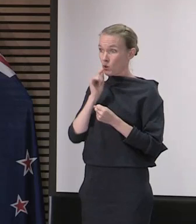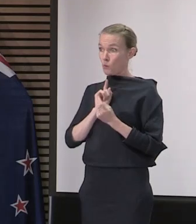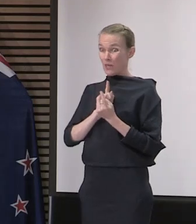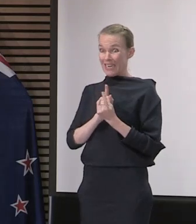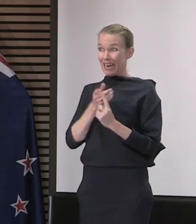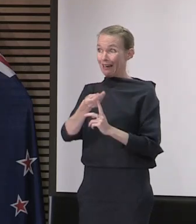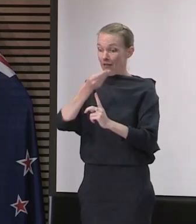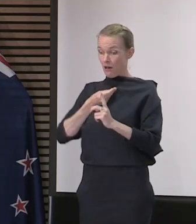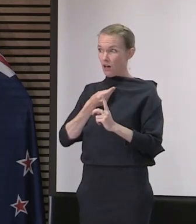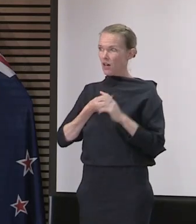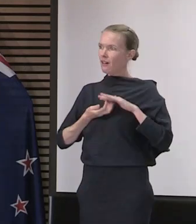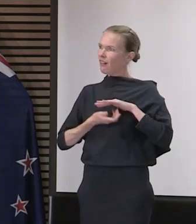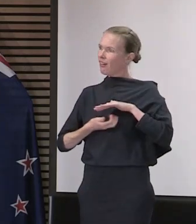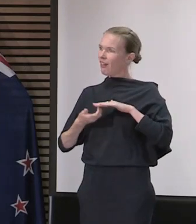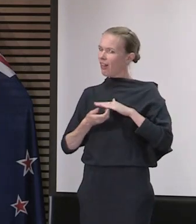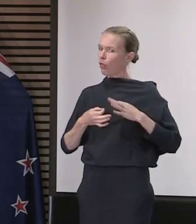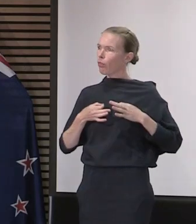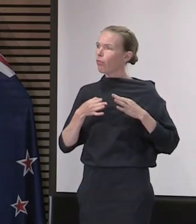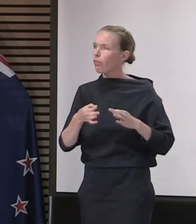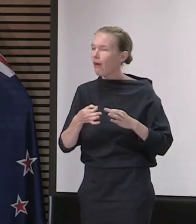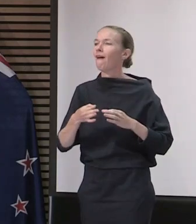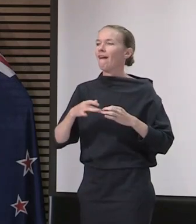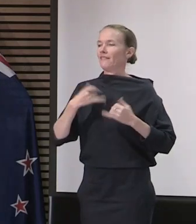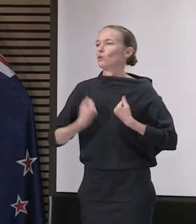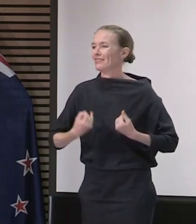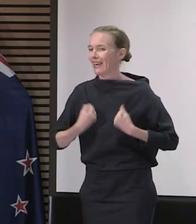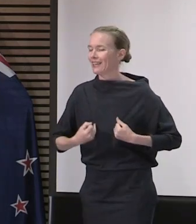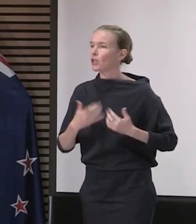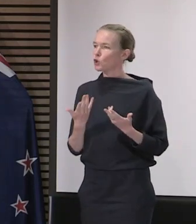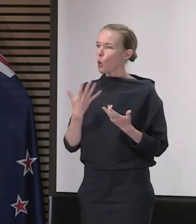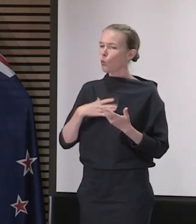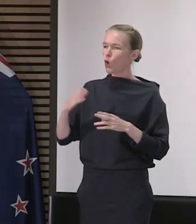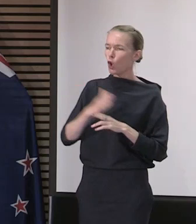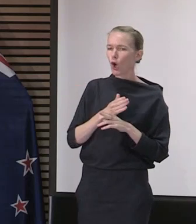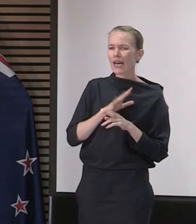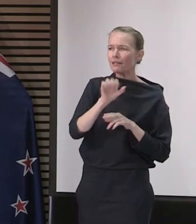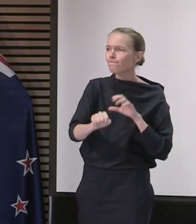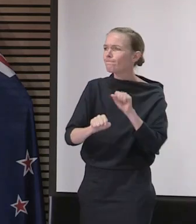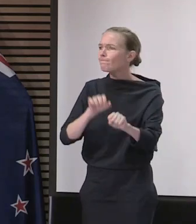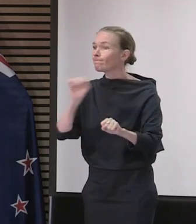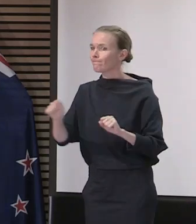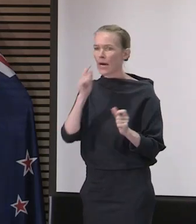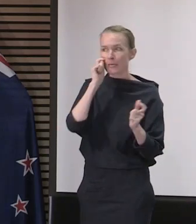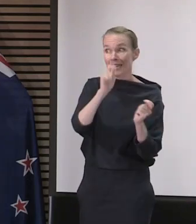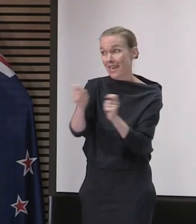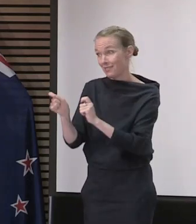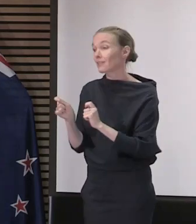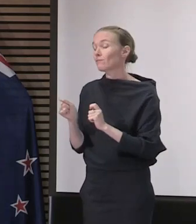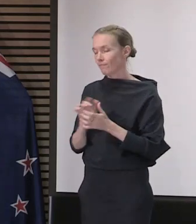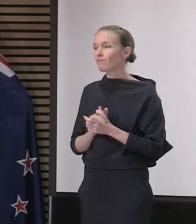virus, and it is really later this week that we will be confident if we are or are not